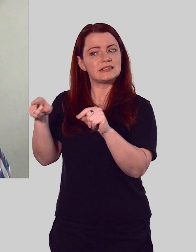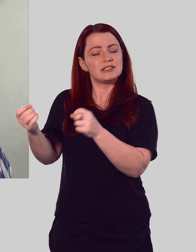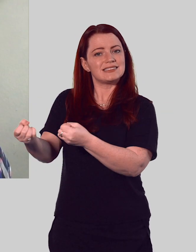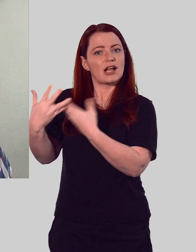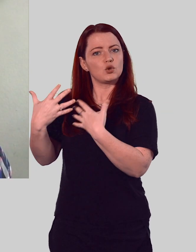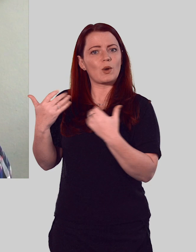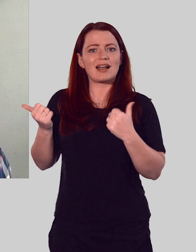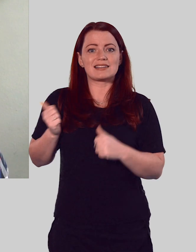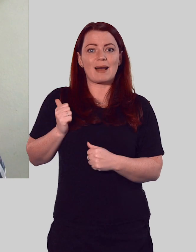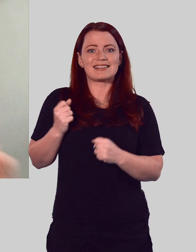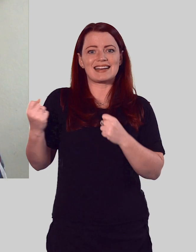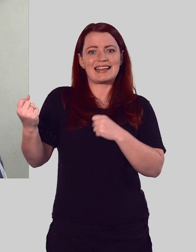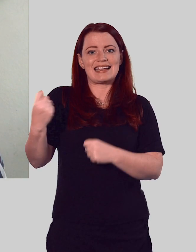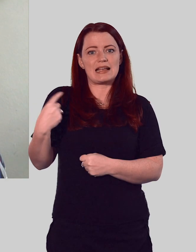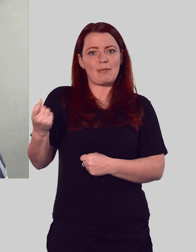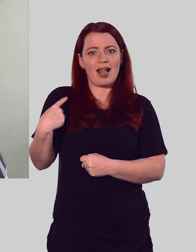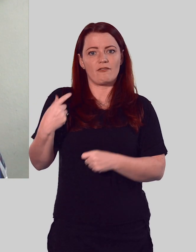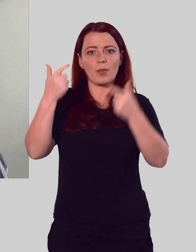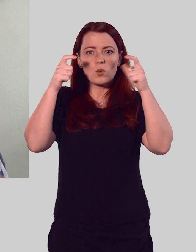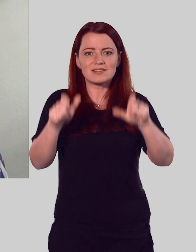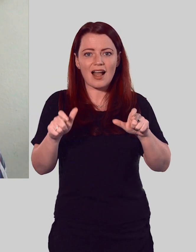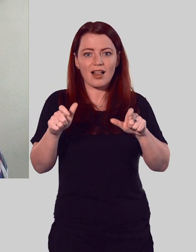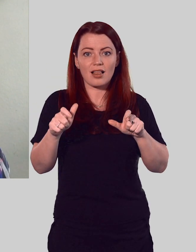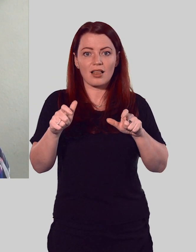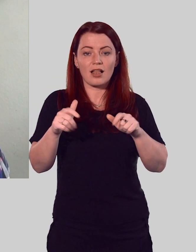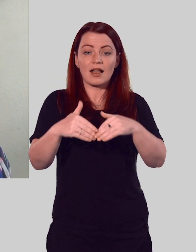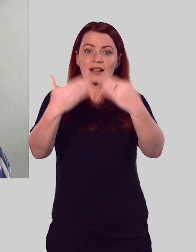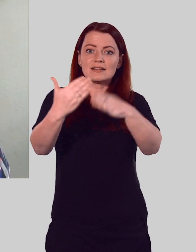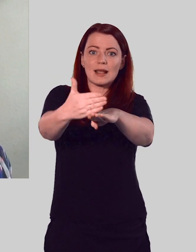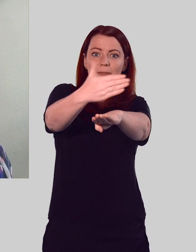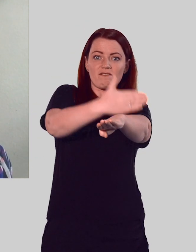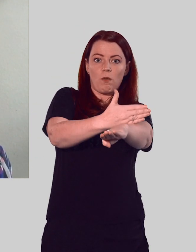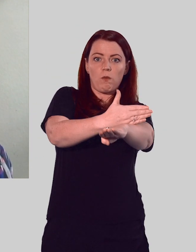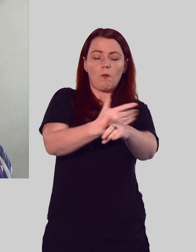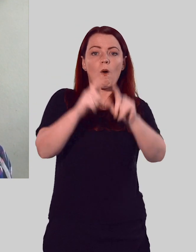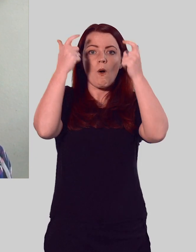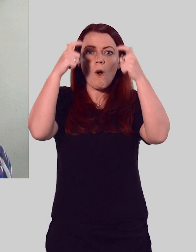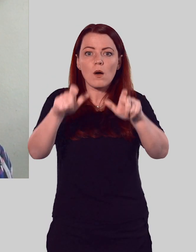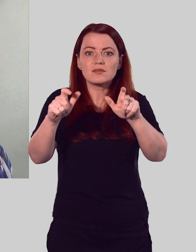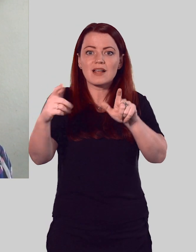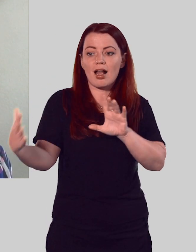the concierge of the hotel is in touch with a link for you to open and follow.